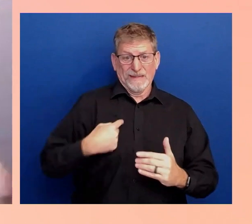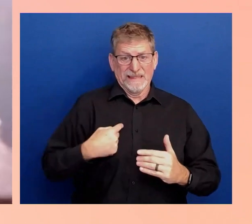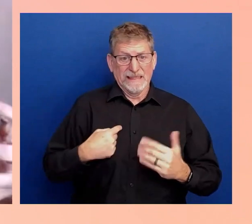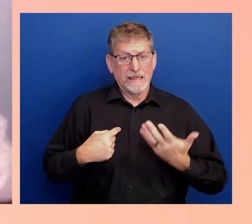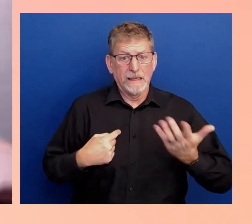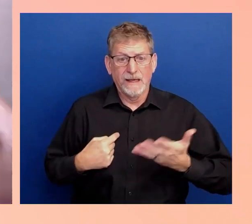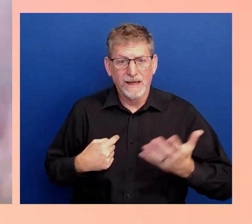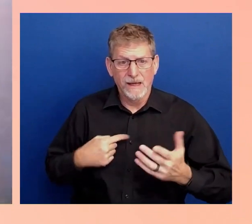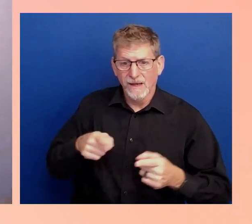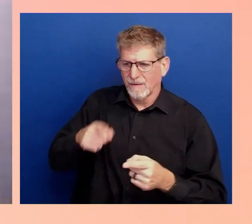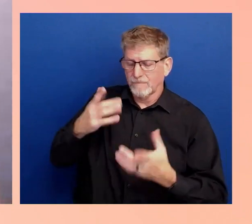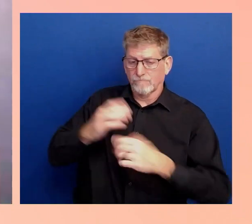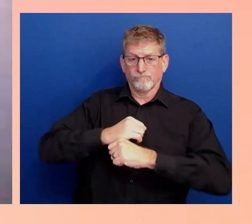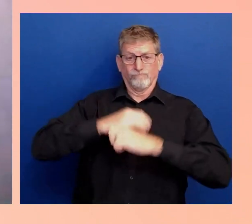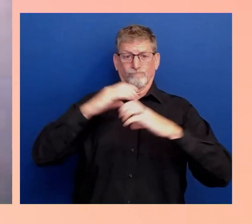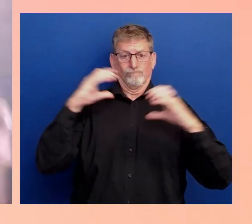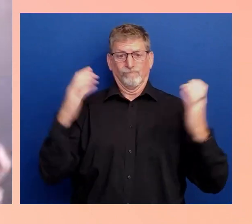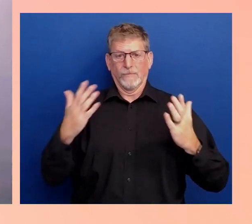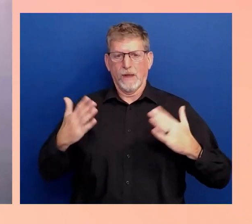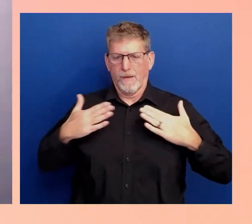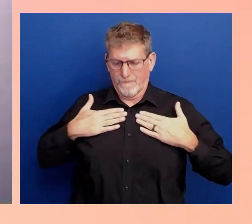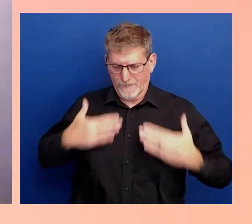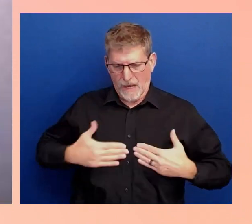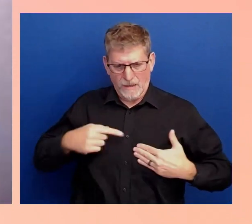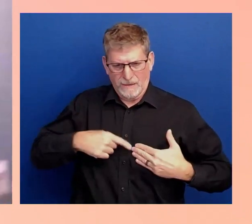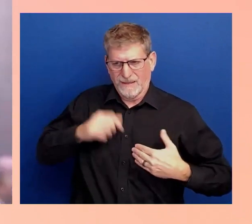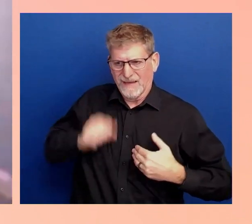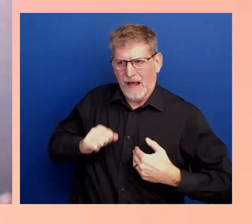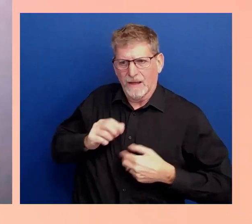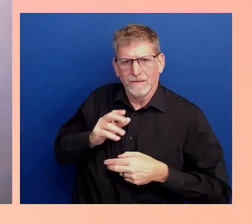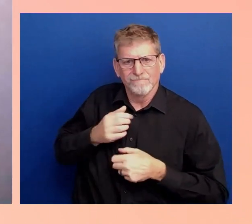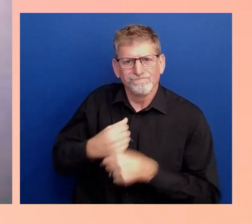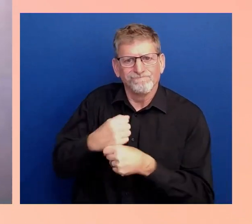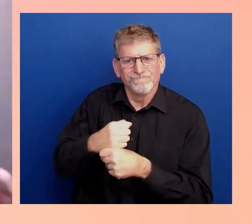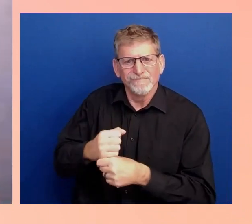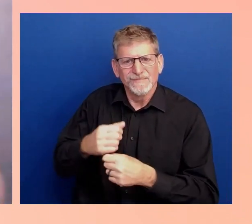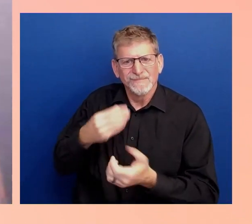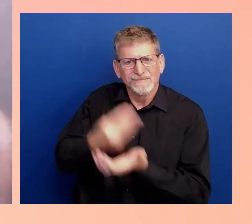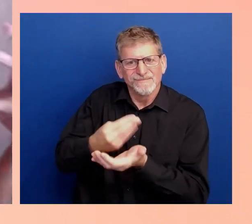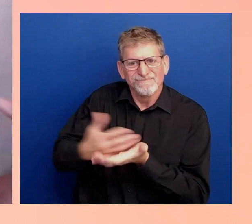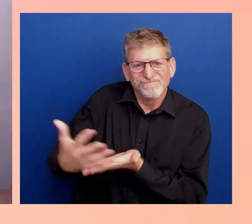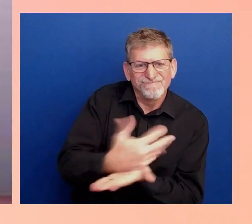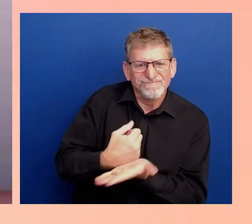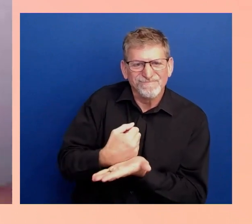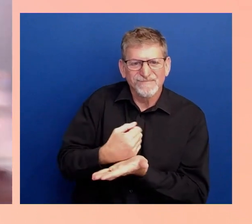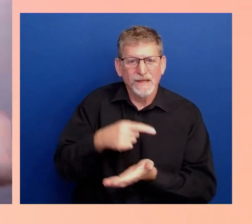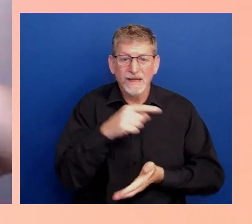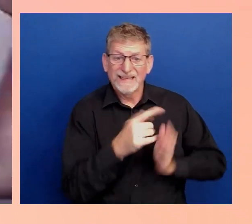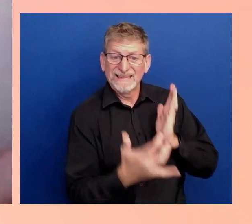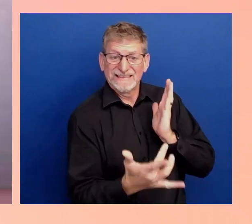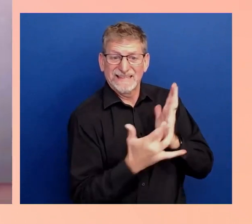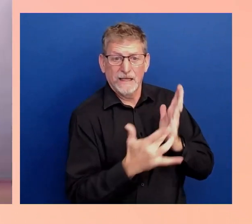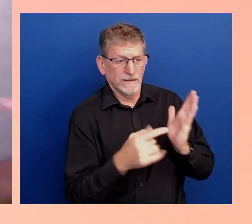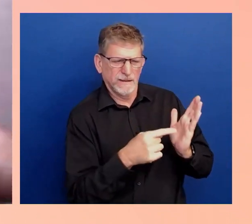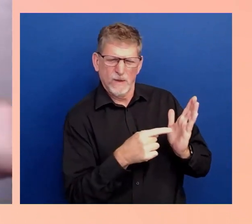Or is this technology just really celebrating the way my mind works so that I can create a larger,